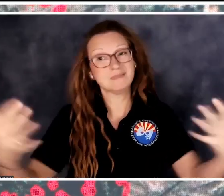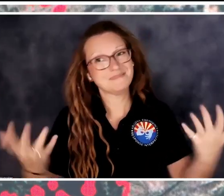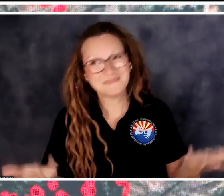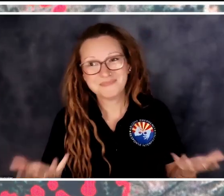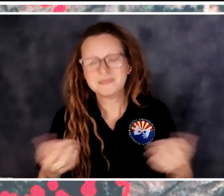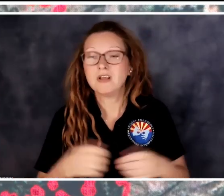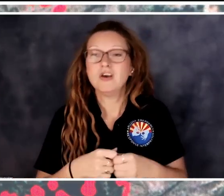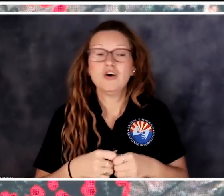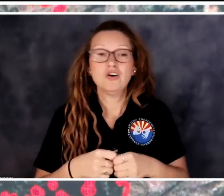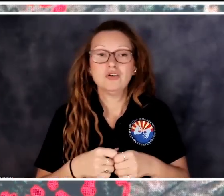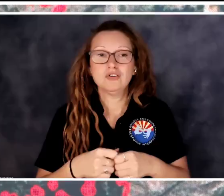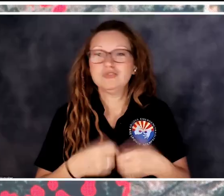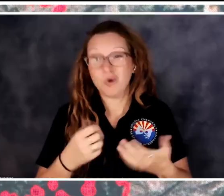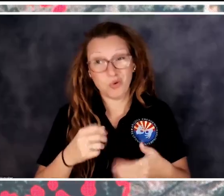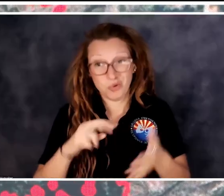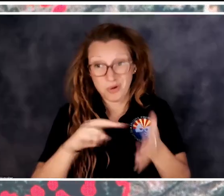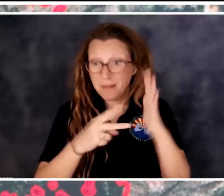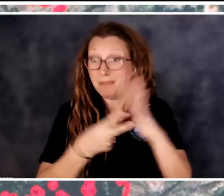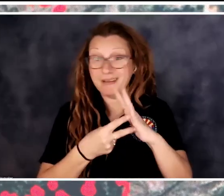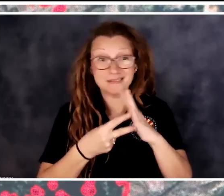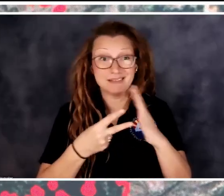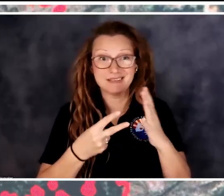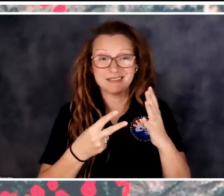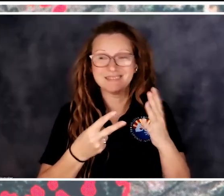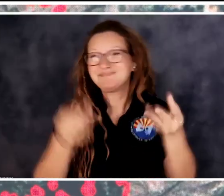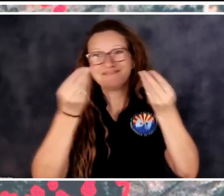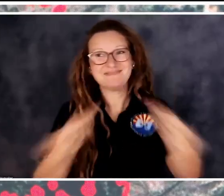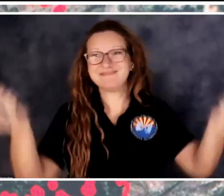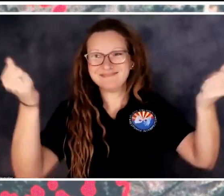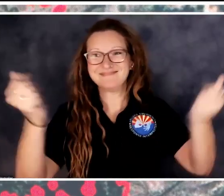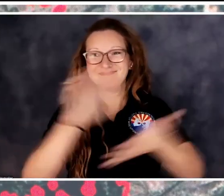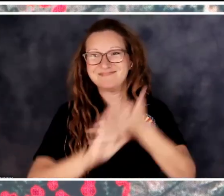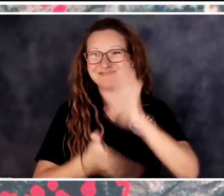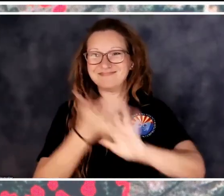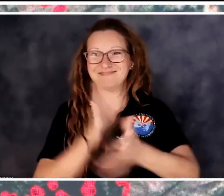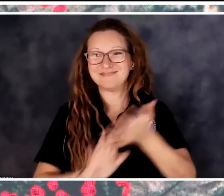following that snow event after it melted off. So we're not out of the woods at all yet.